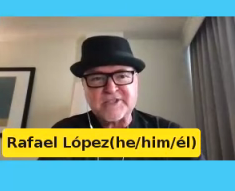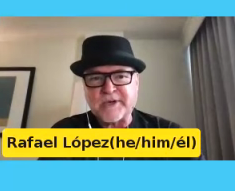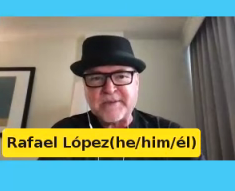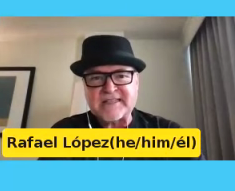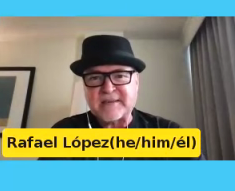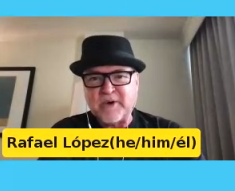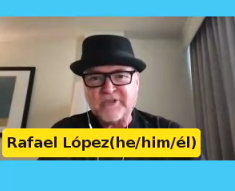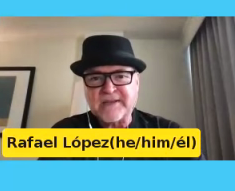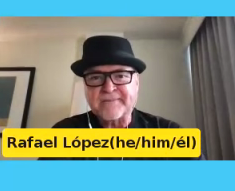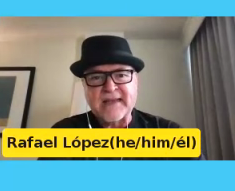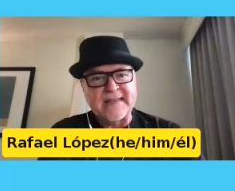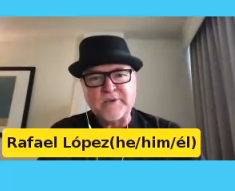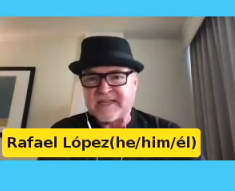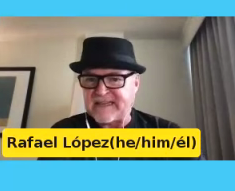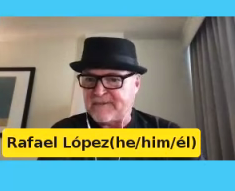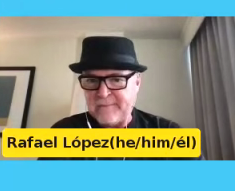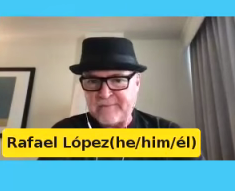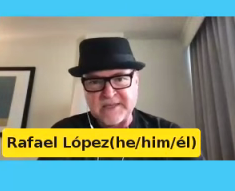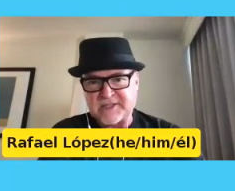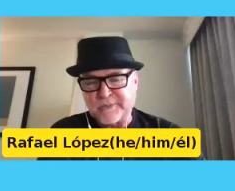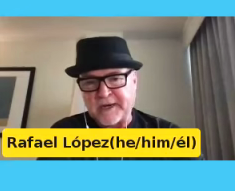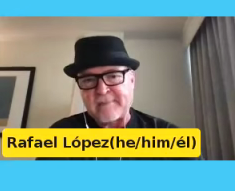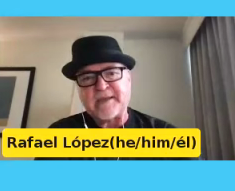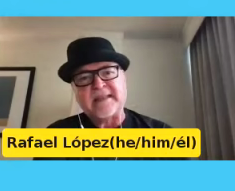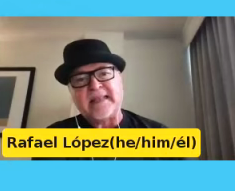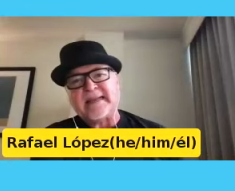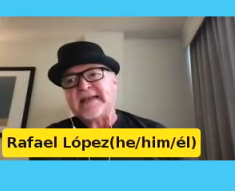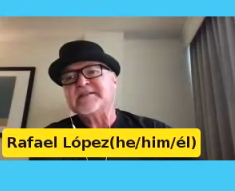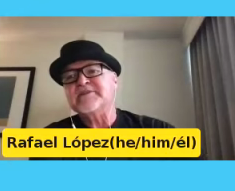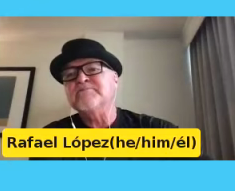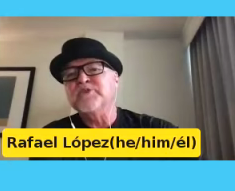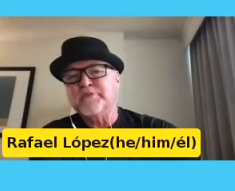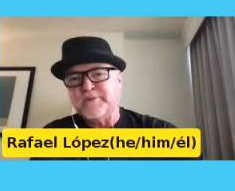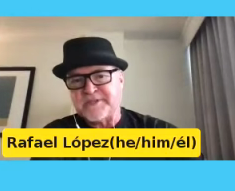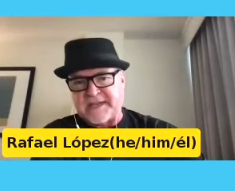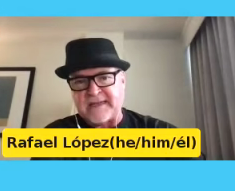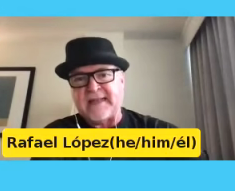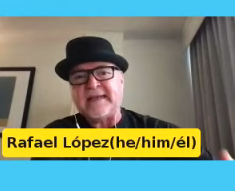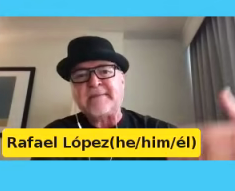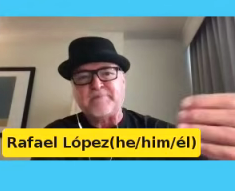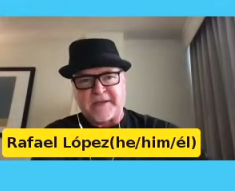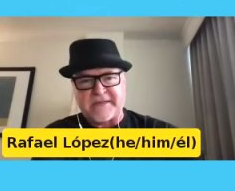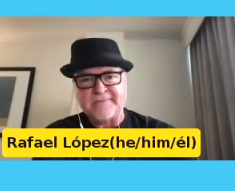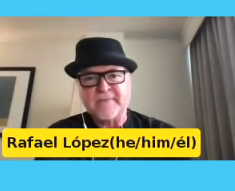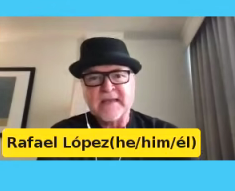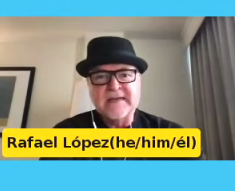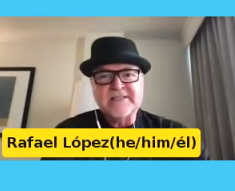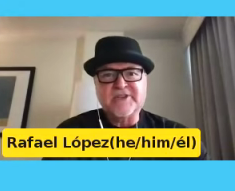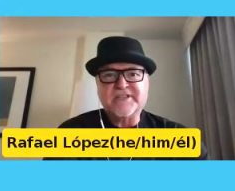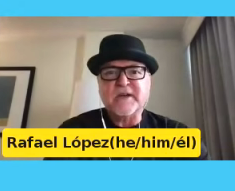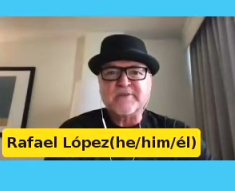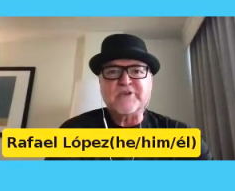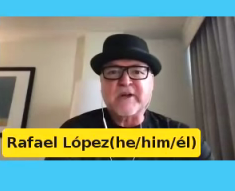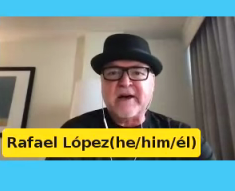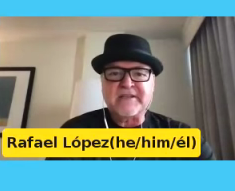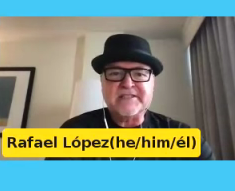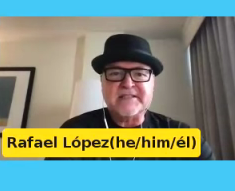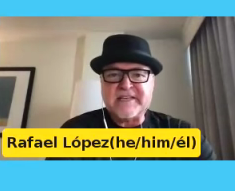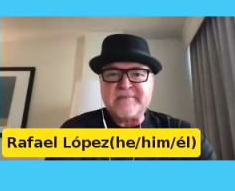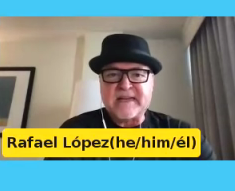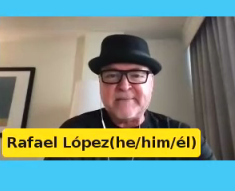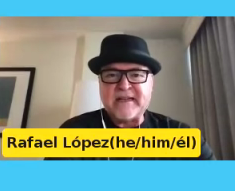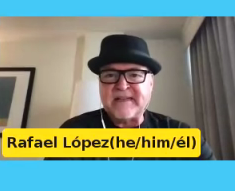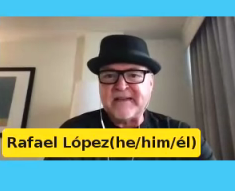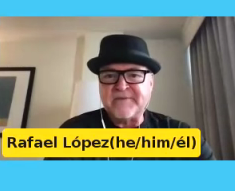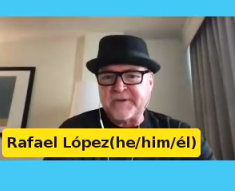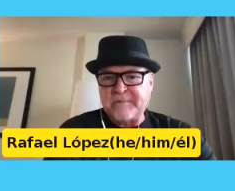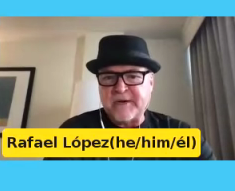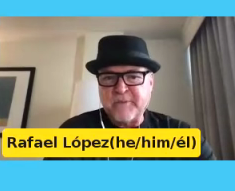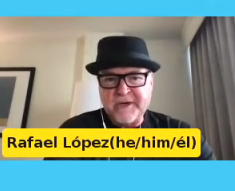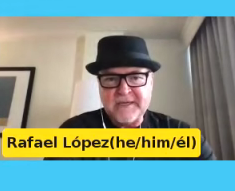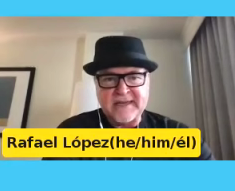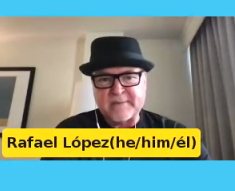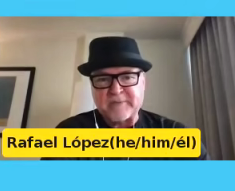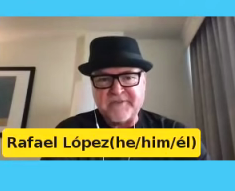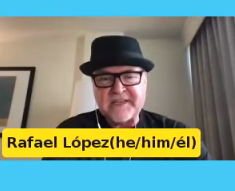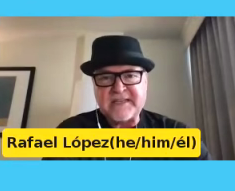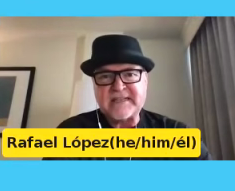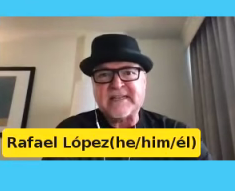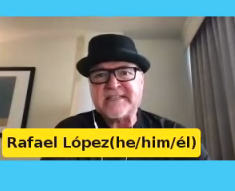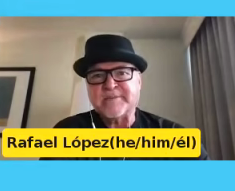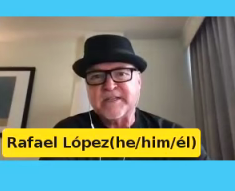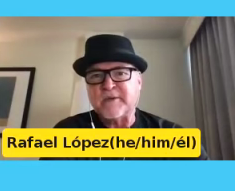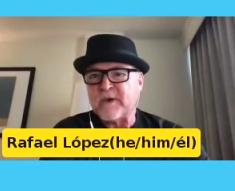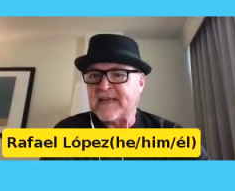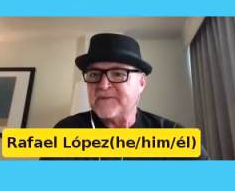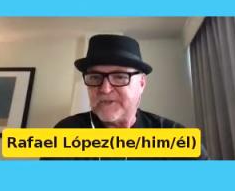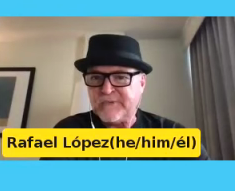down, we set up slated times from like 8:00 o'clock to 8:15, 8:30 to 8. 45, until 3:00 o'clock in the afternoon when we start cleaning up. People put their name down, with we a limit of about 15 kids. And because of their age and their attention span, they are only going to